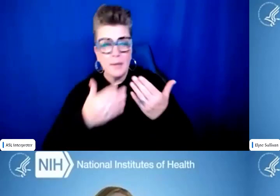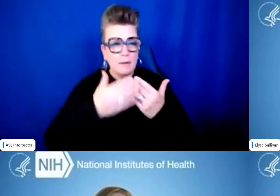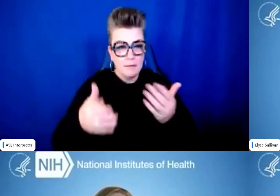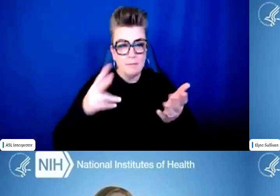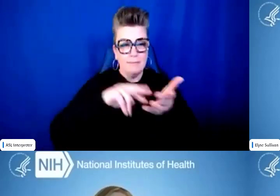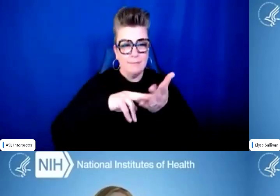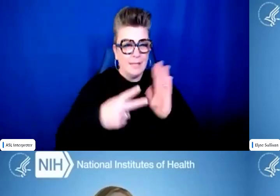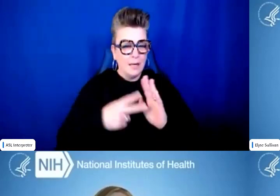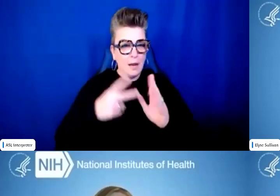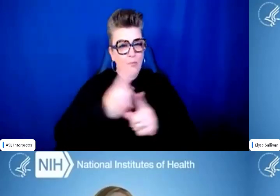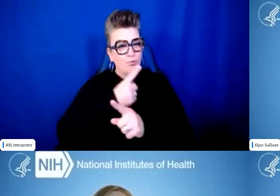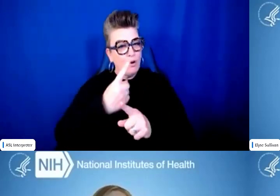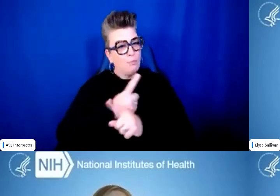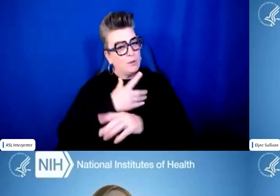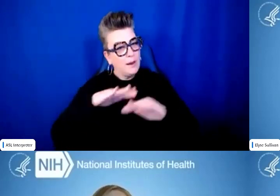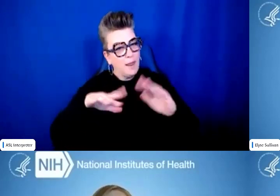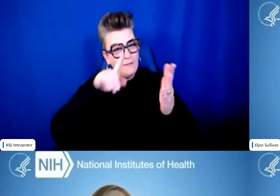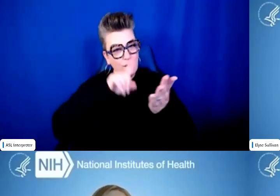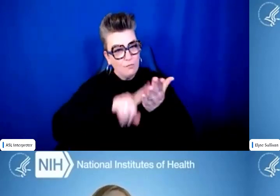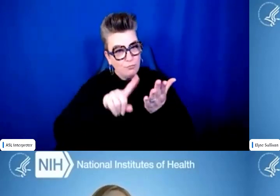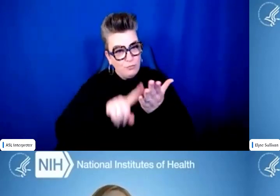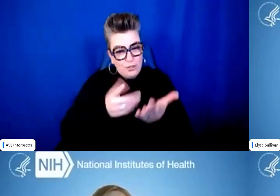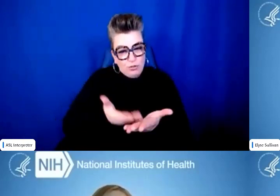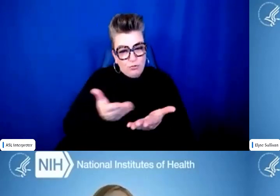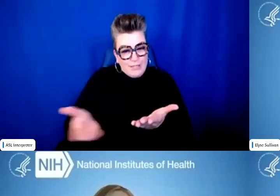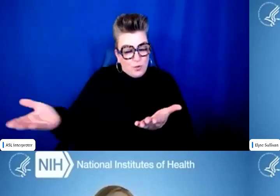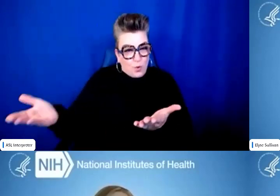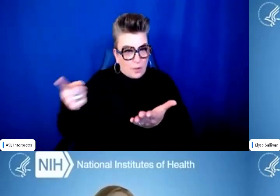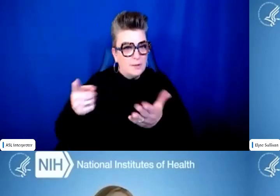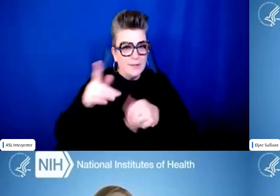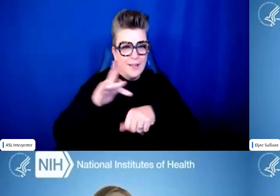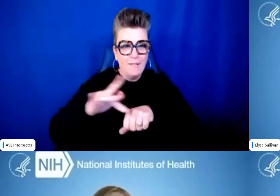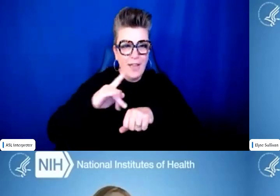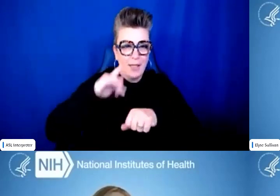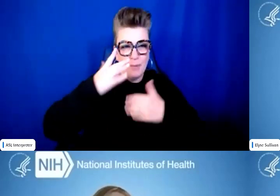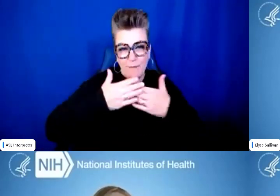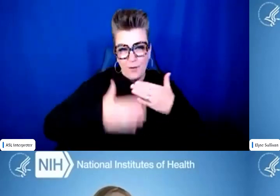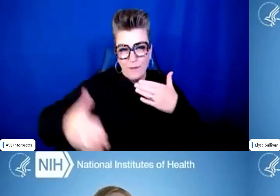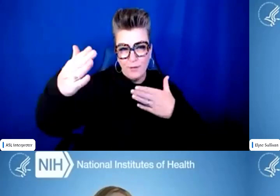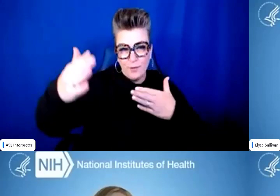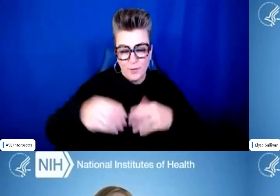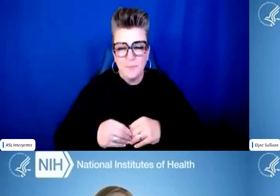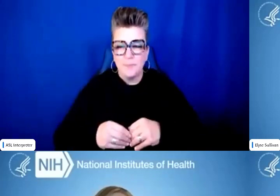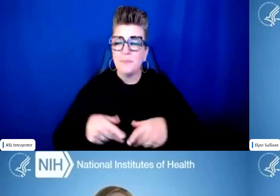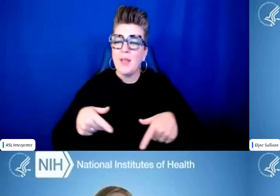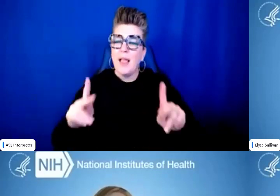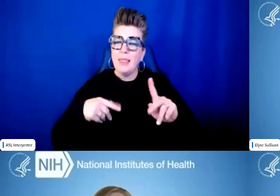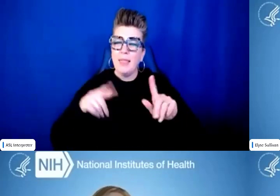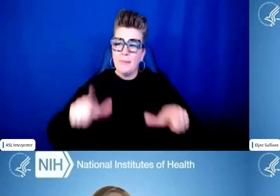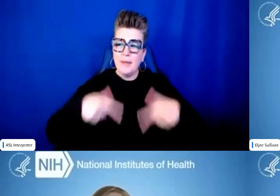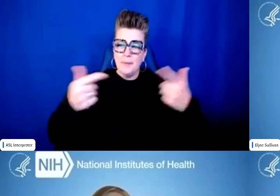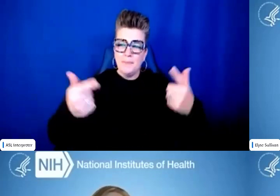that will be needed in the future. But let me turn to my OPERA colleagues to sort of address the question about budget caps